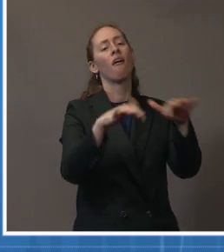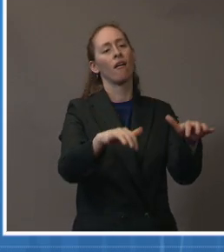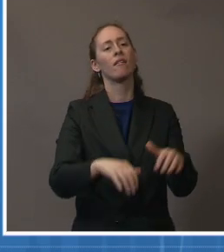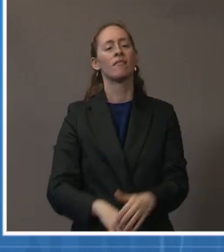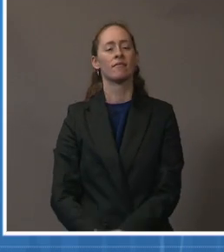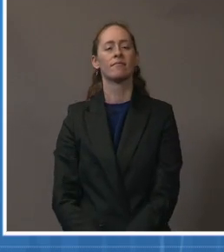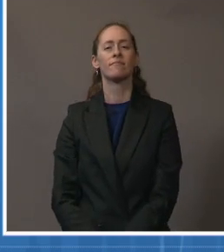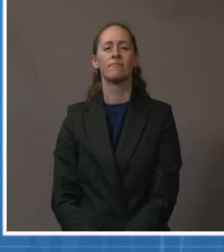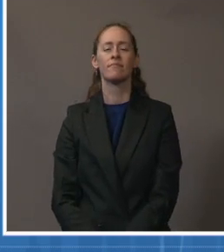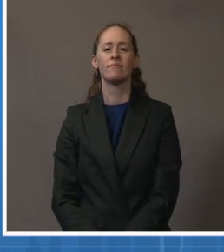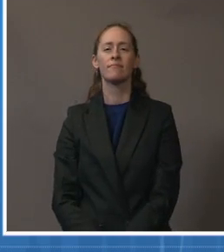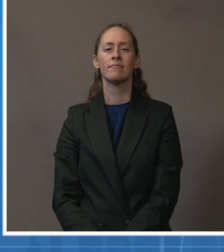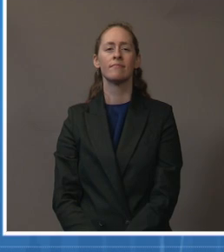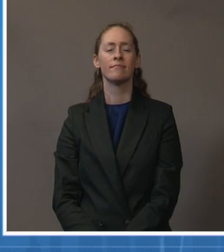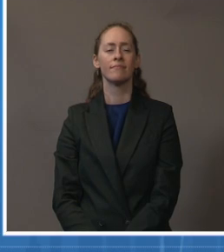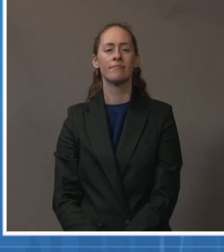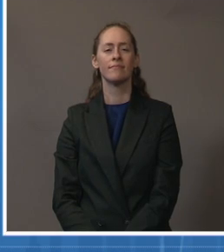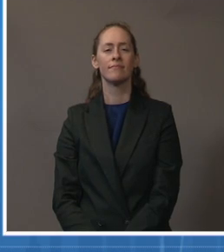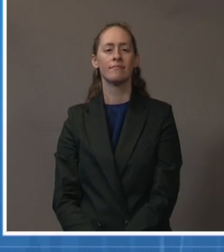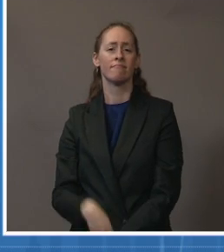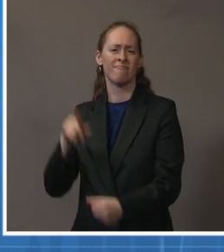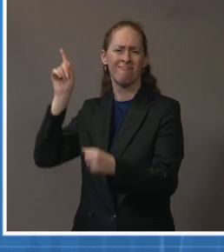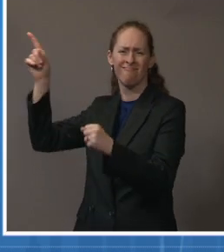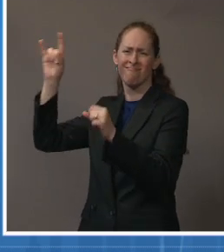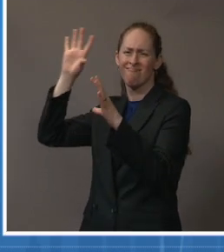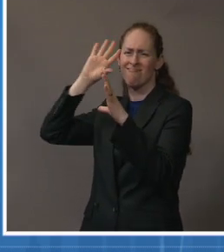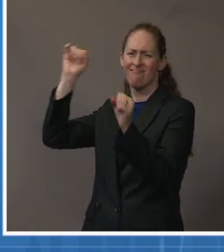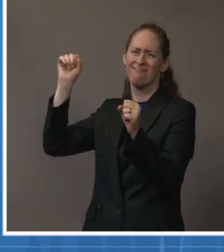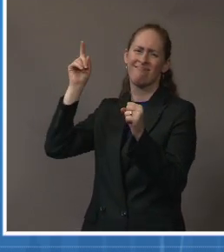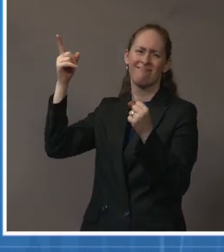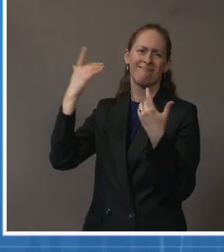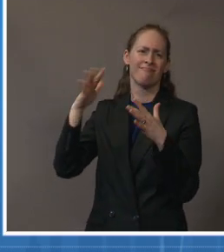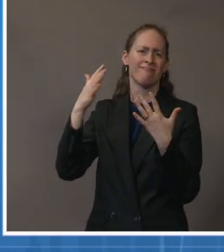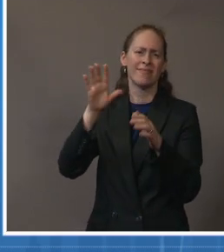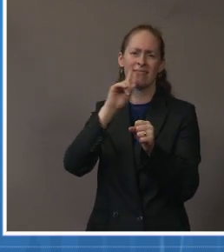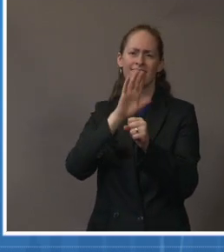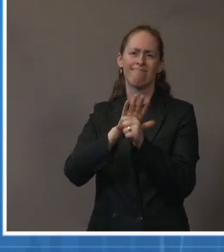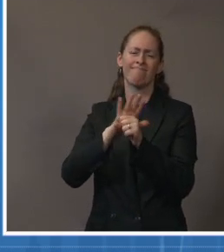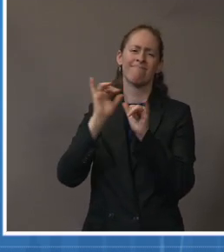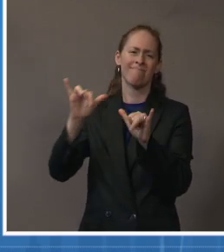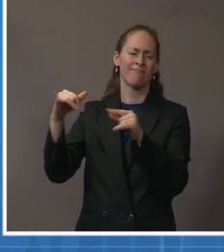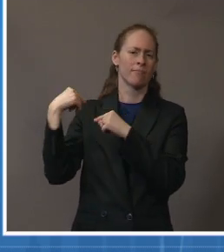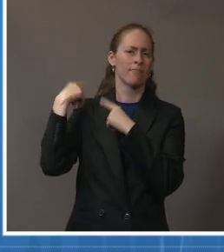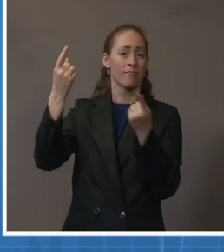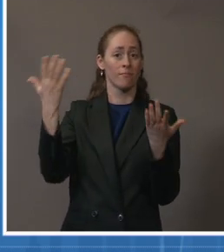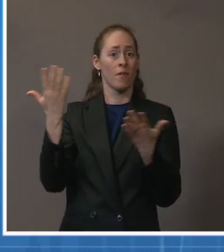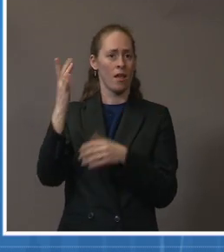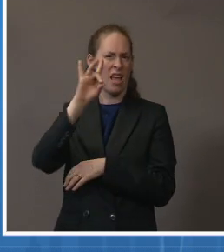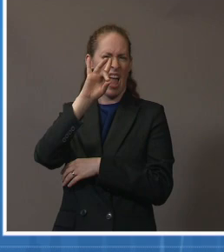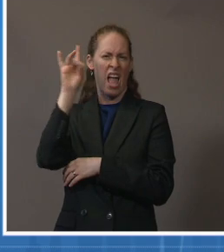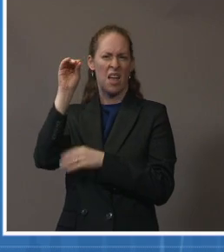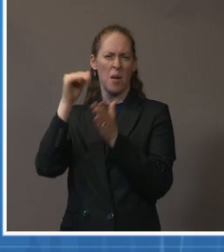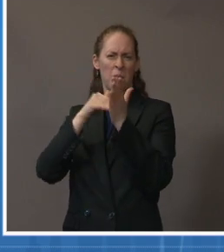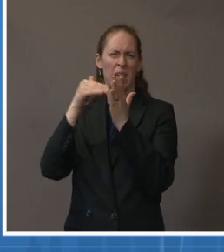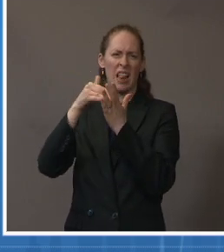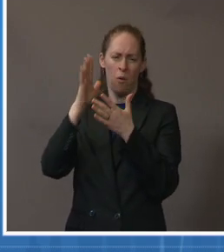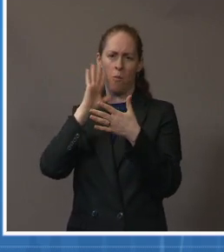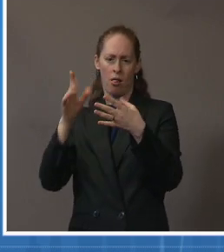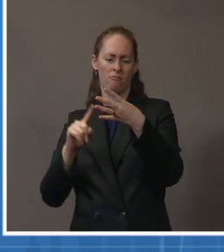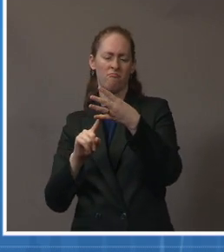And the President has committed, as we talked about earlier, to sharing 80 million doses by the end of June, and we will deliver on the President's commitment